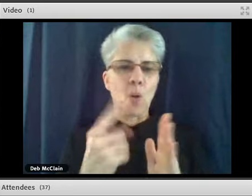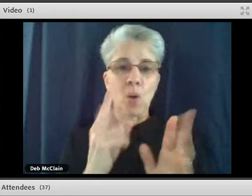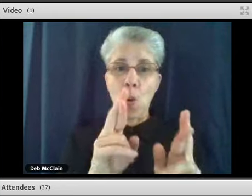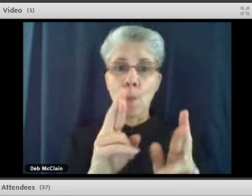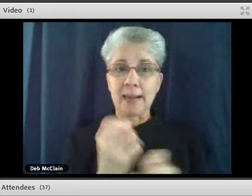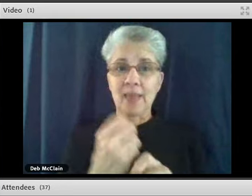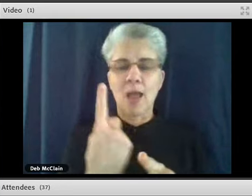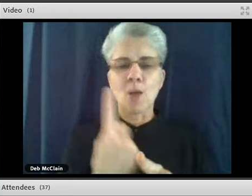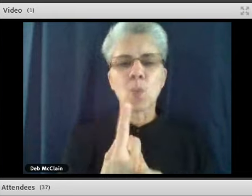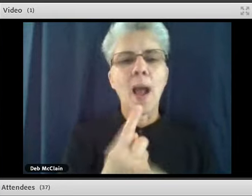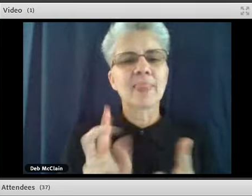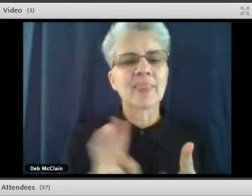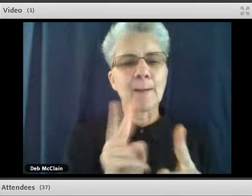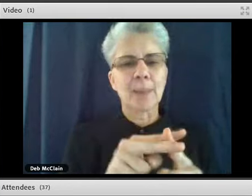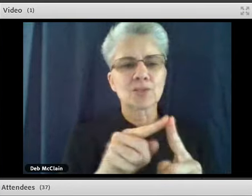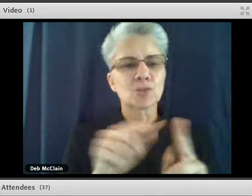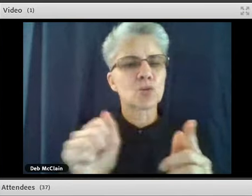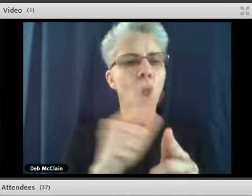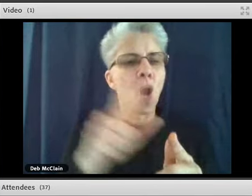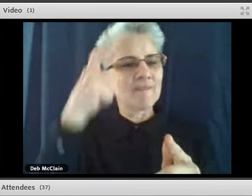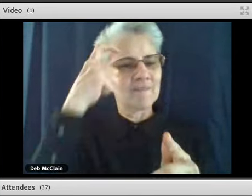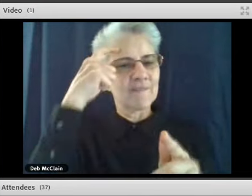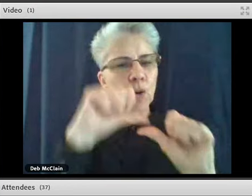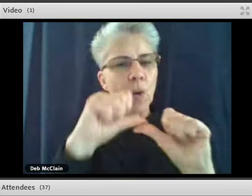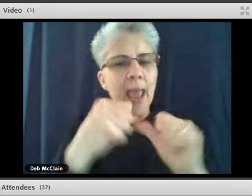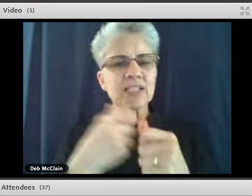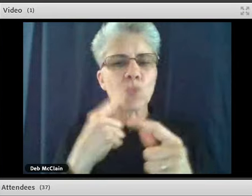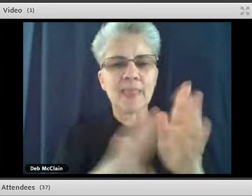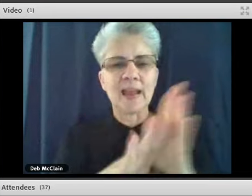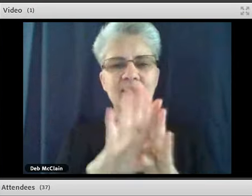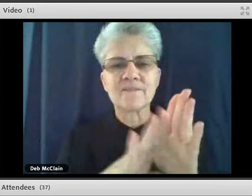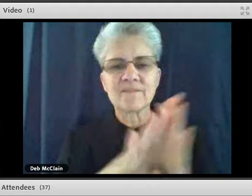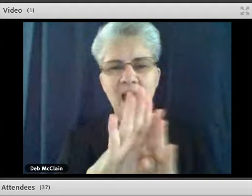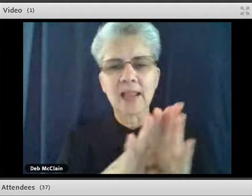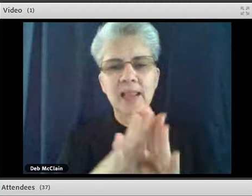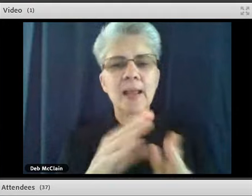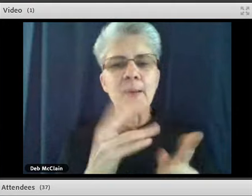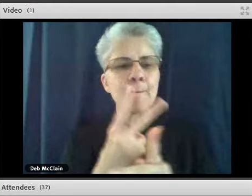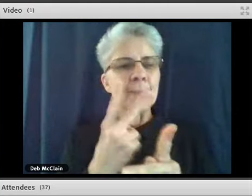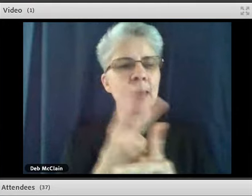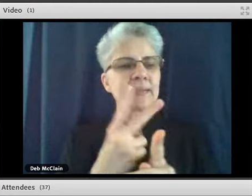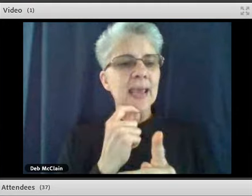Hopefully, got that right. That applies to all federal agencies when they develop, procure, maintain,